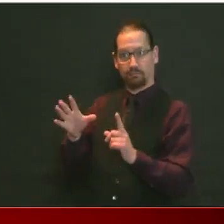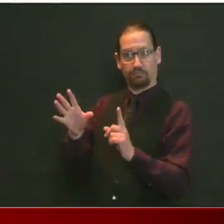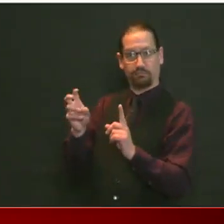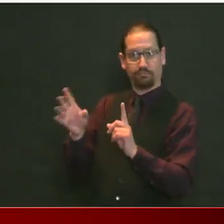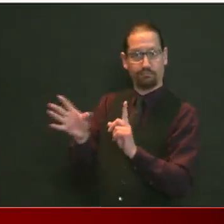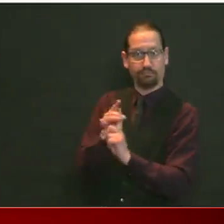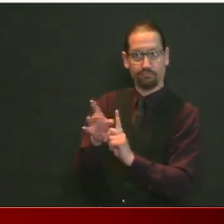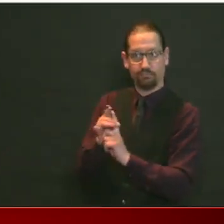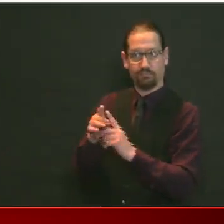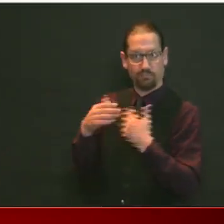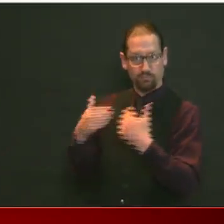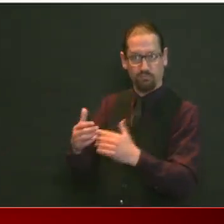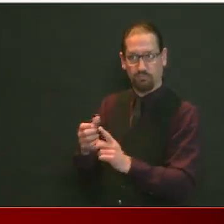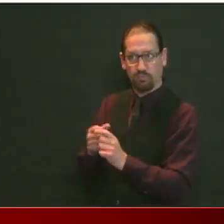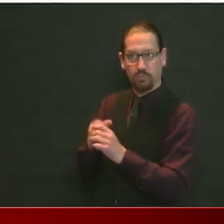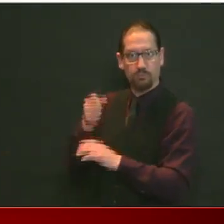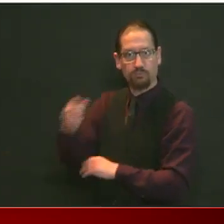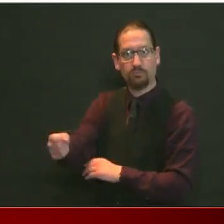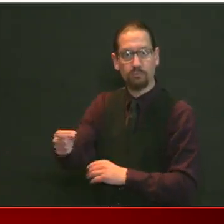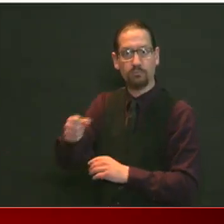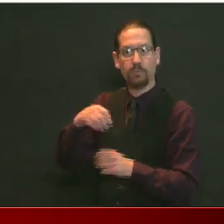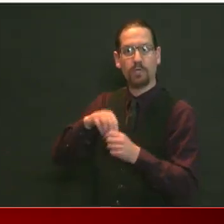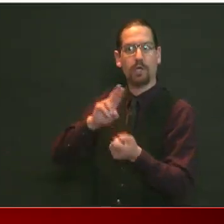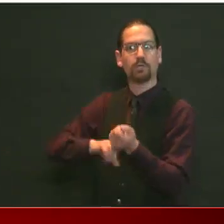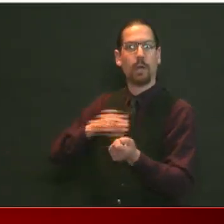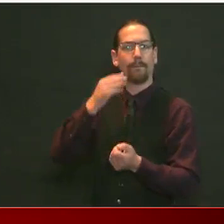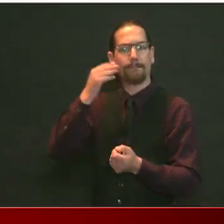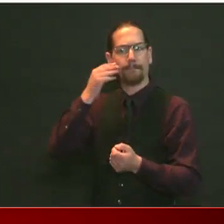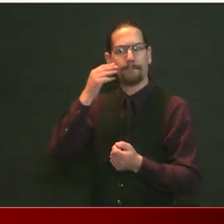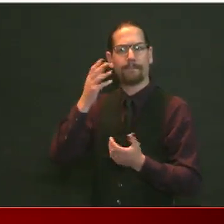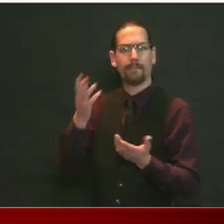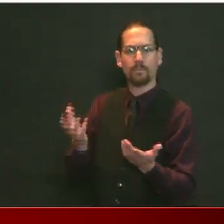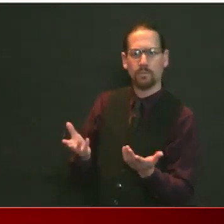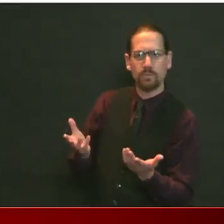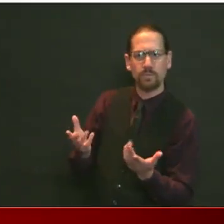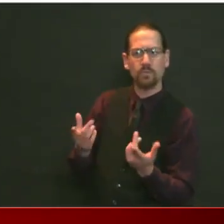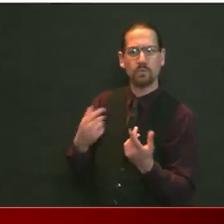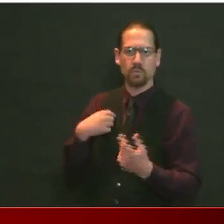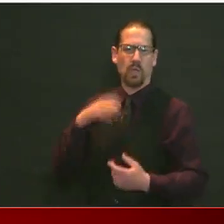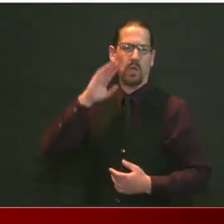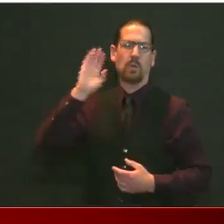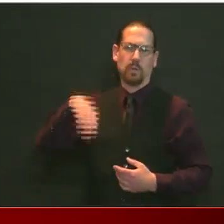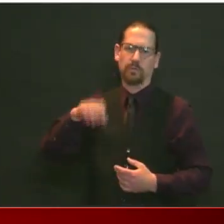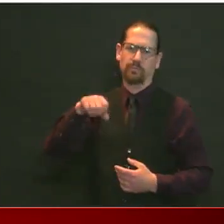POLICY ON ALLOWING COVID PATIENTS INTO NURSING HOMES? OH, LOOK, WE KNOW